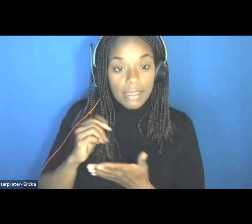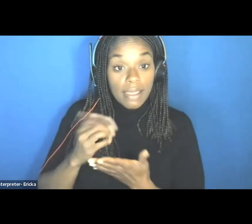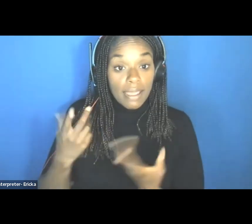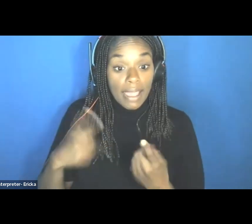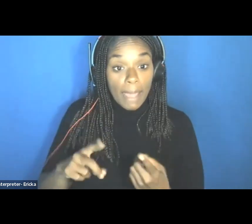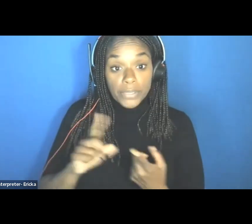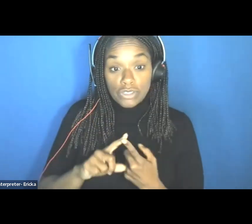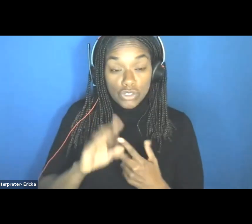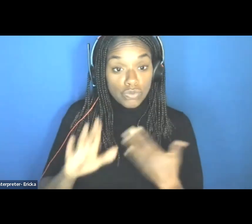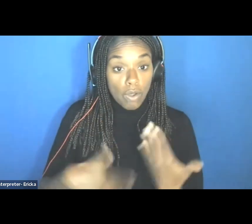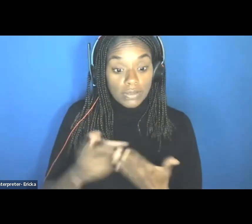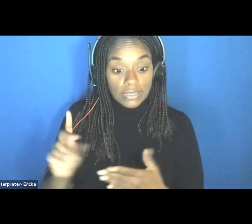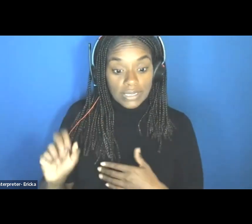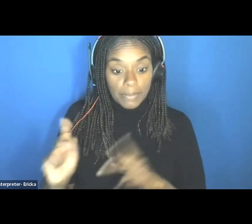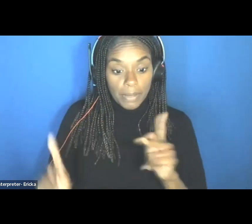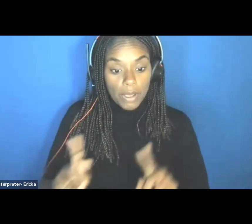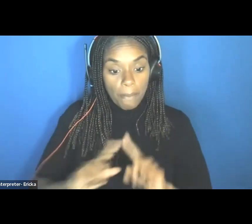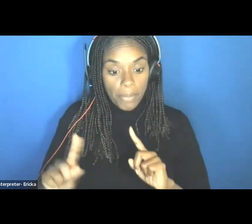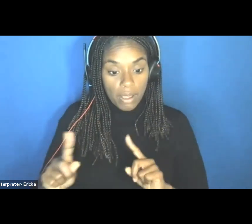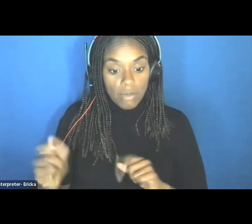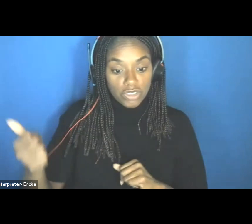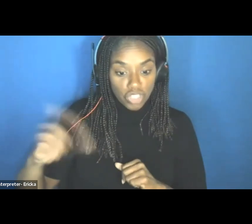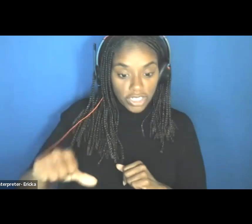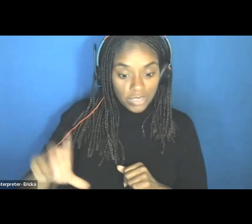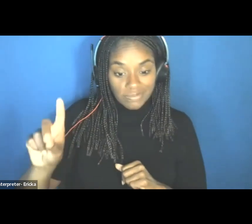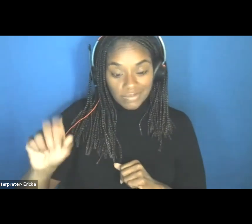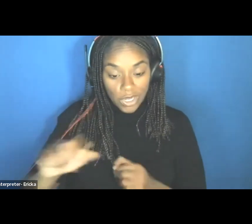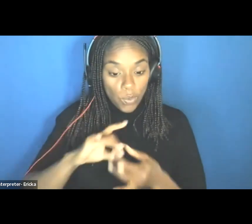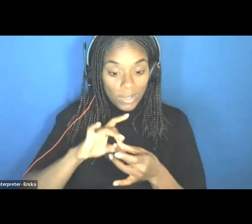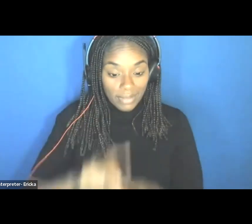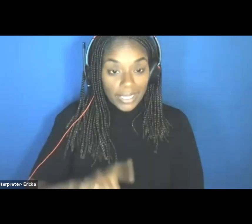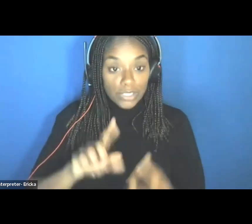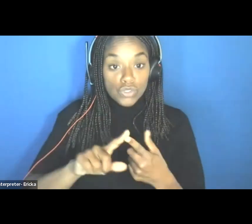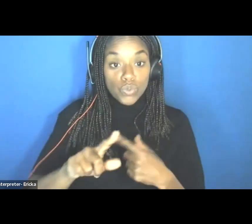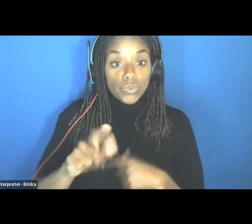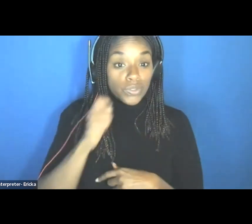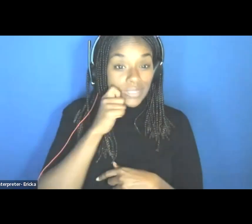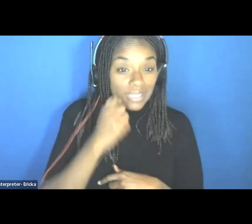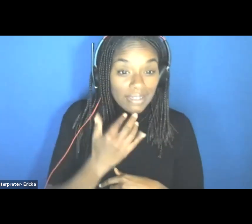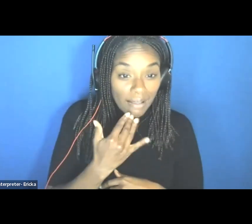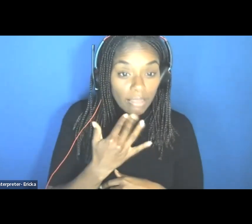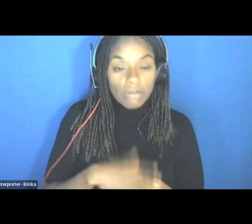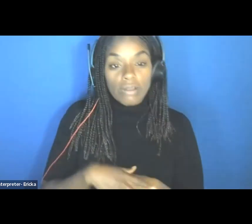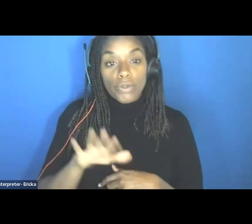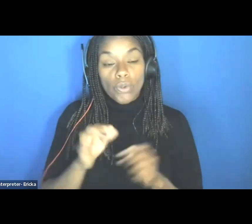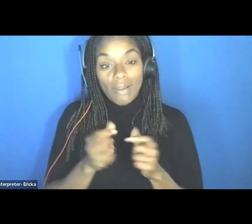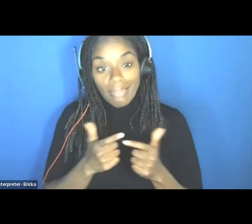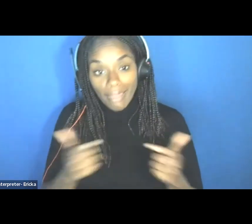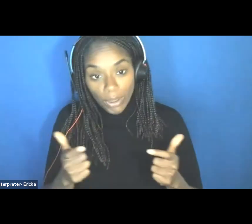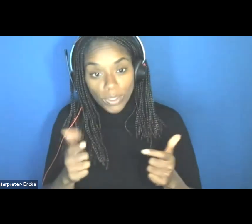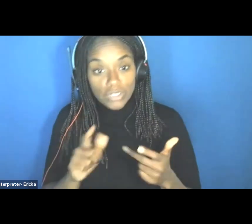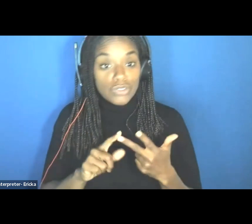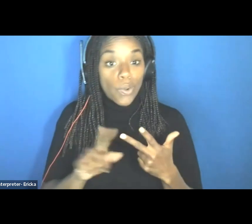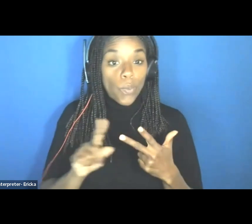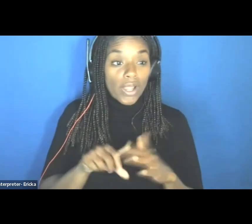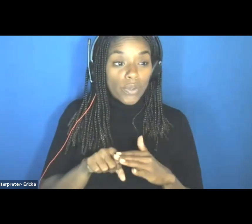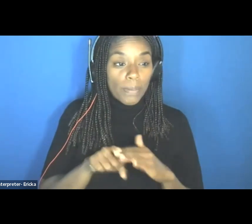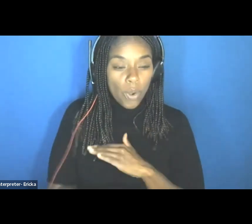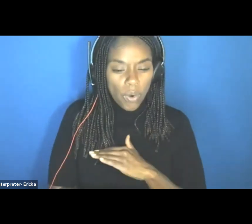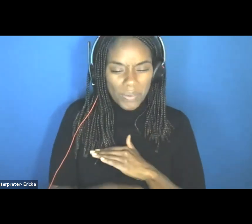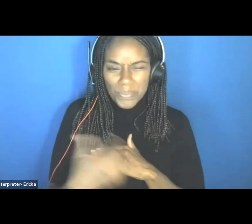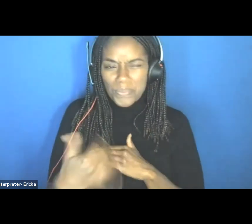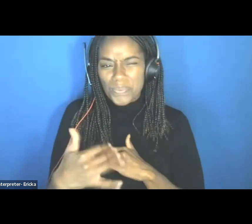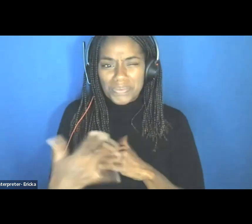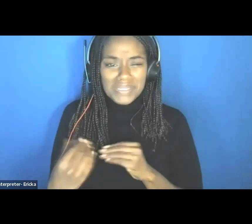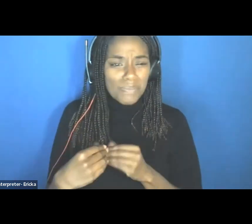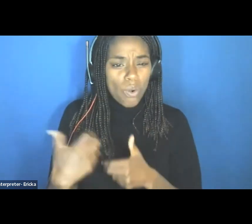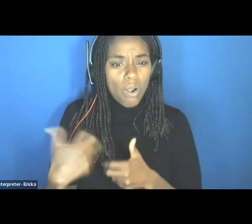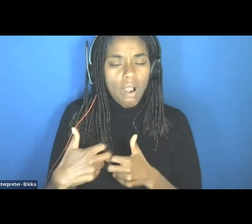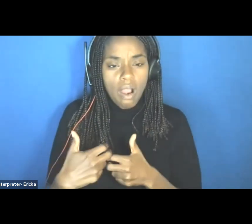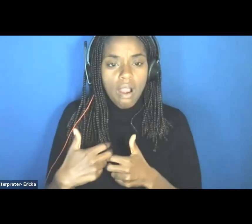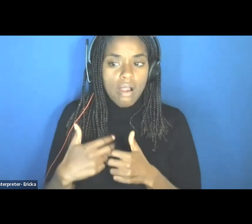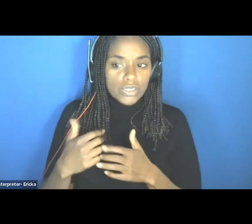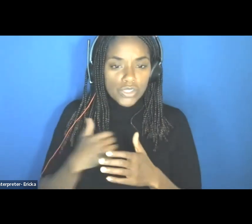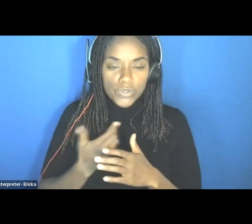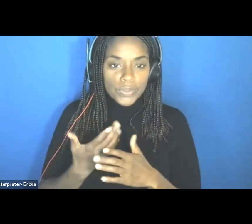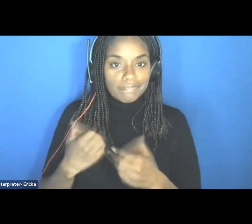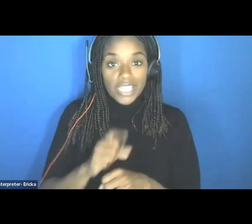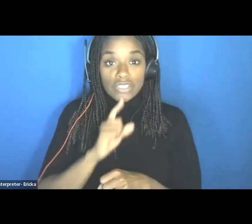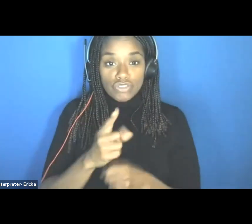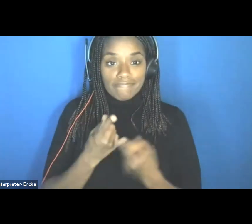And, I know and we know that ableism does that to all disabled people.